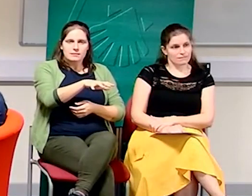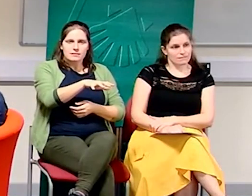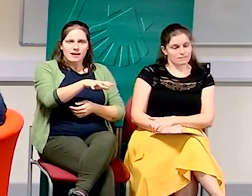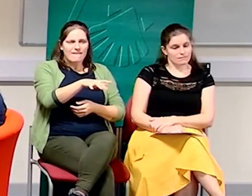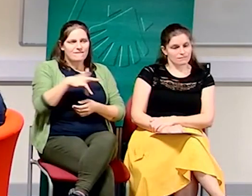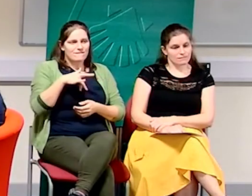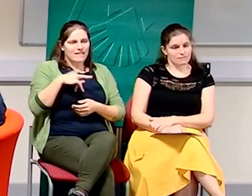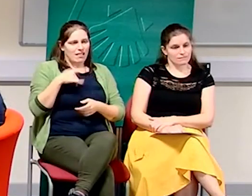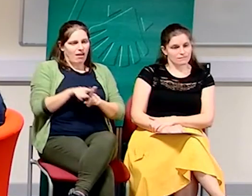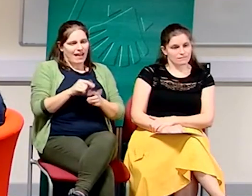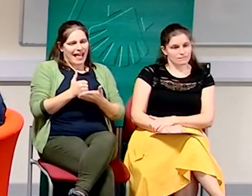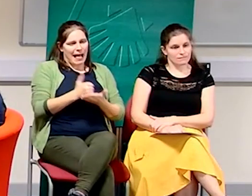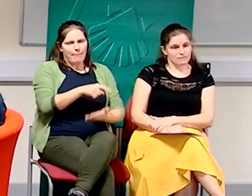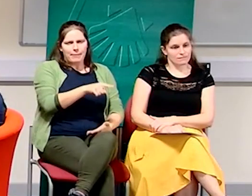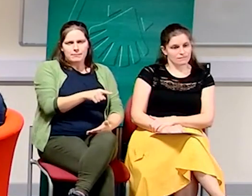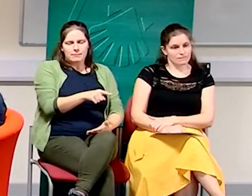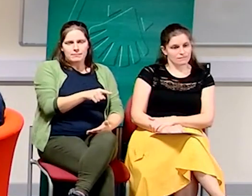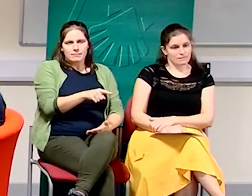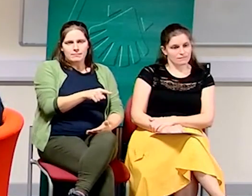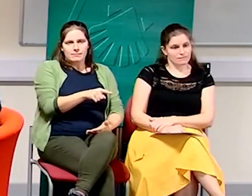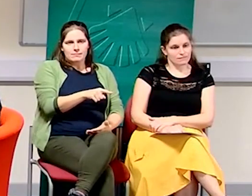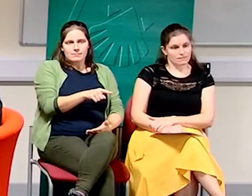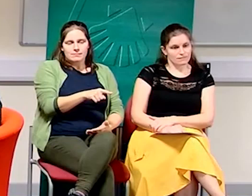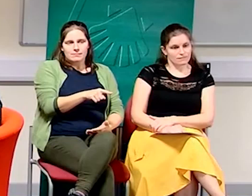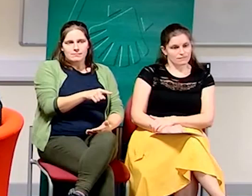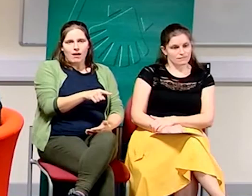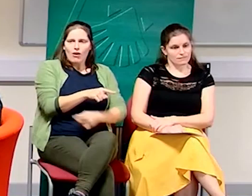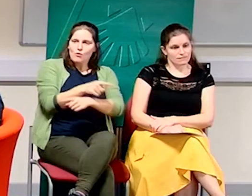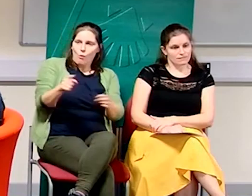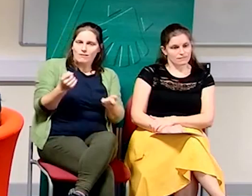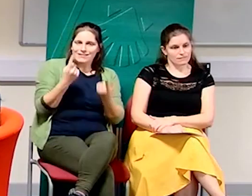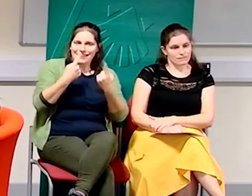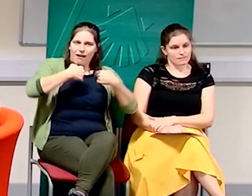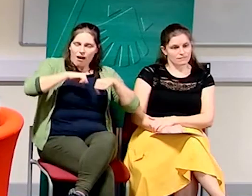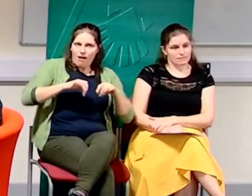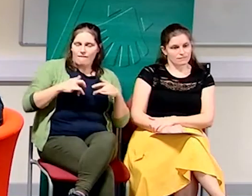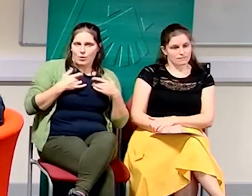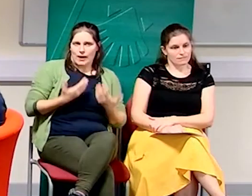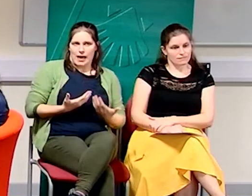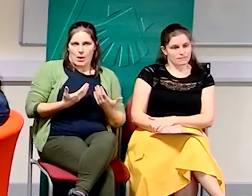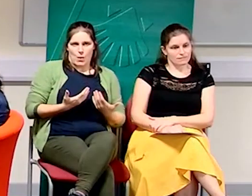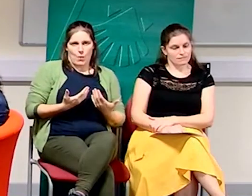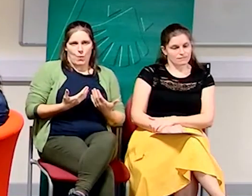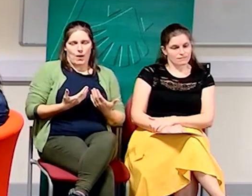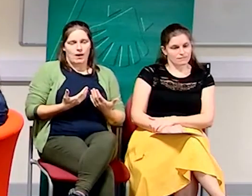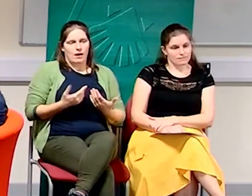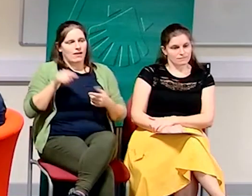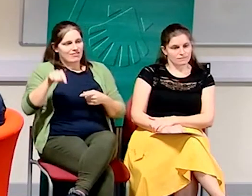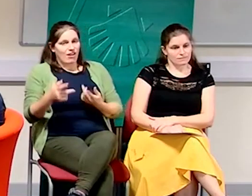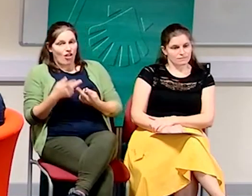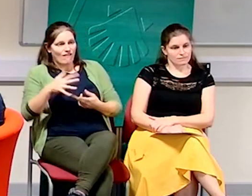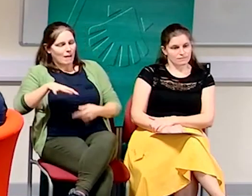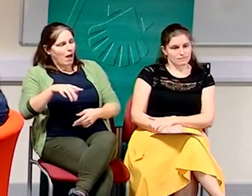them to to to understand uh what it is like for uh families that um have to face isolation for other